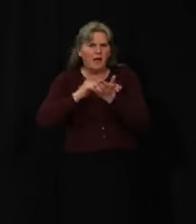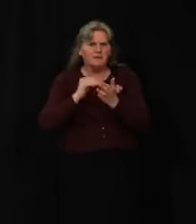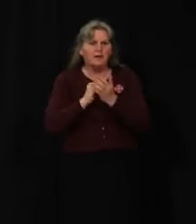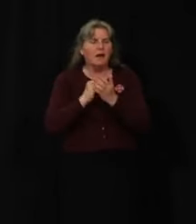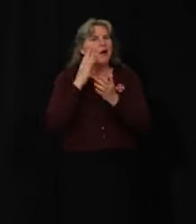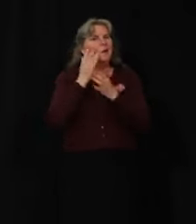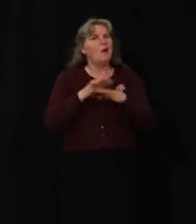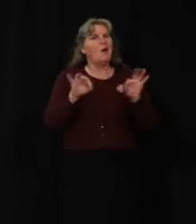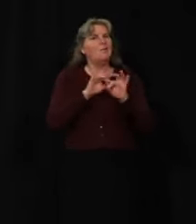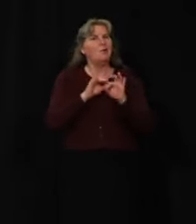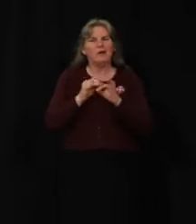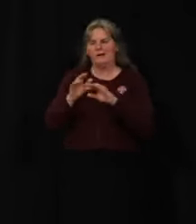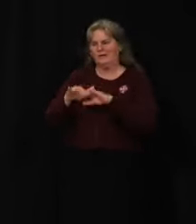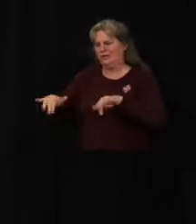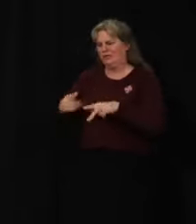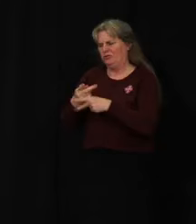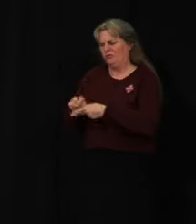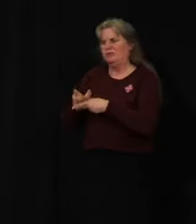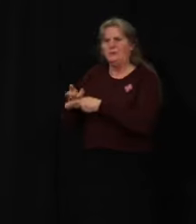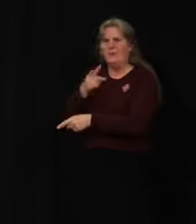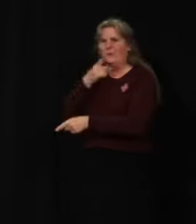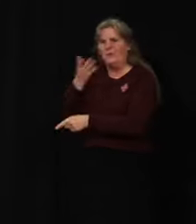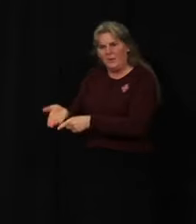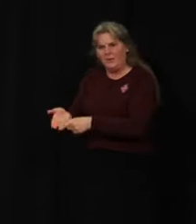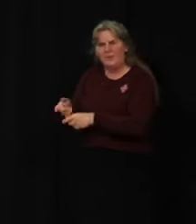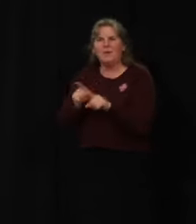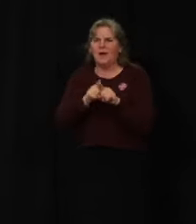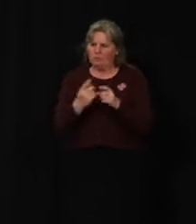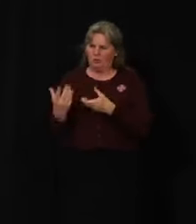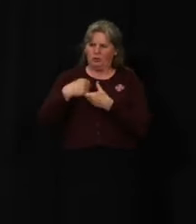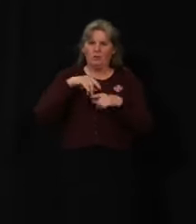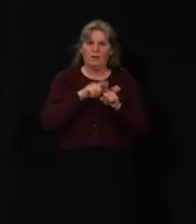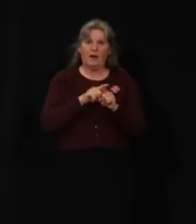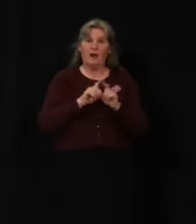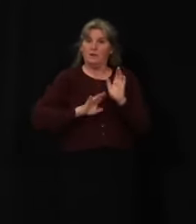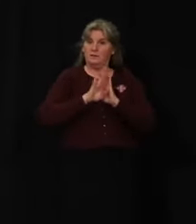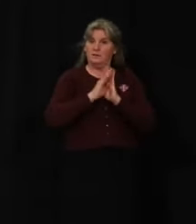key to people being able to return to work. We have also developed